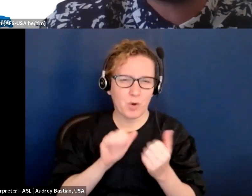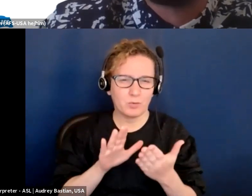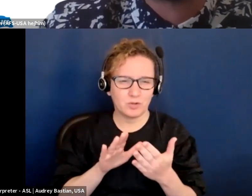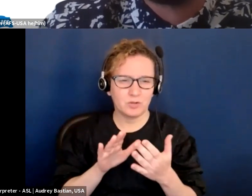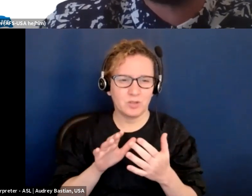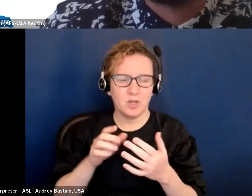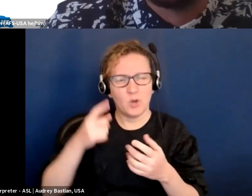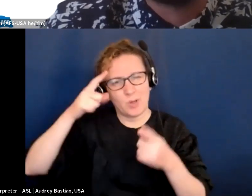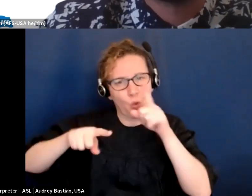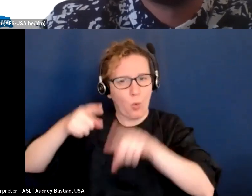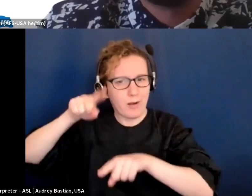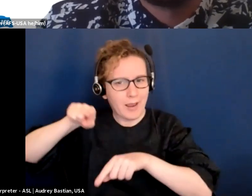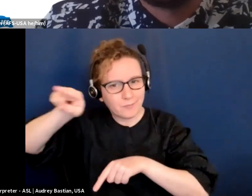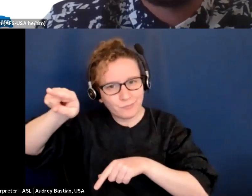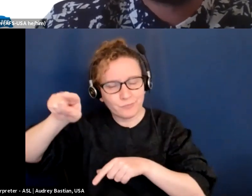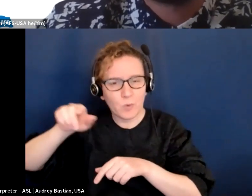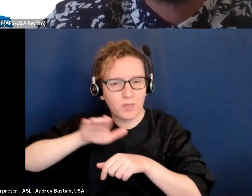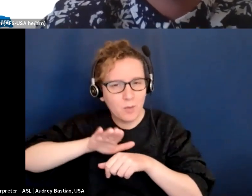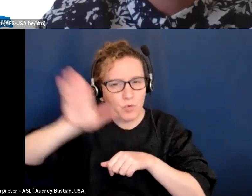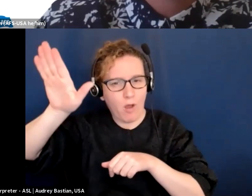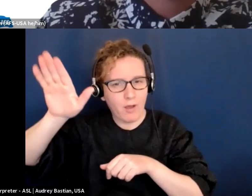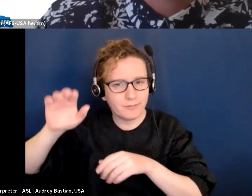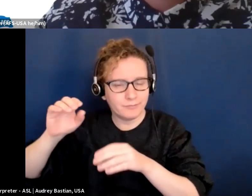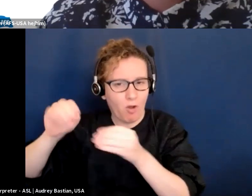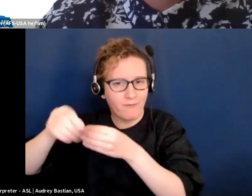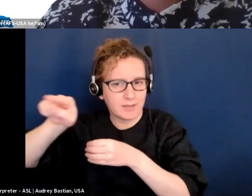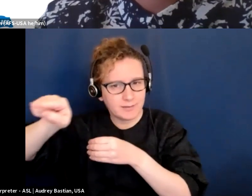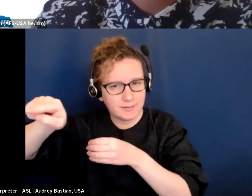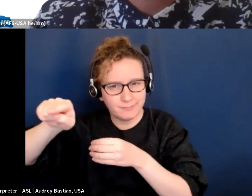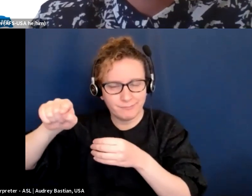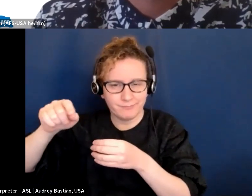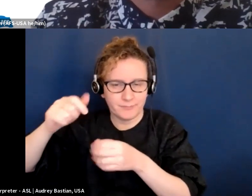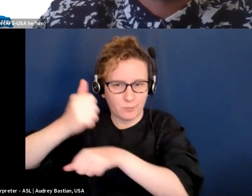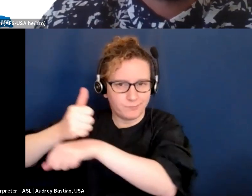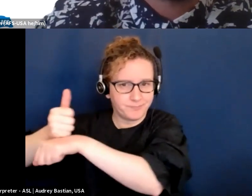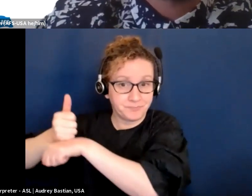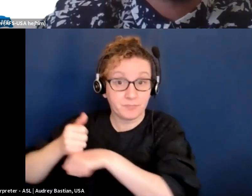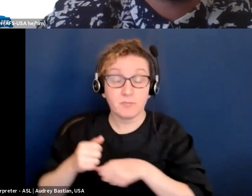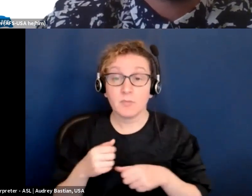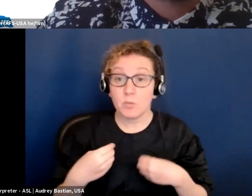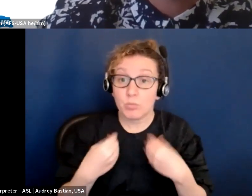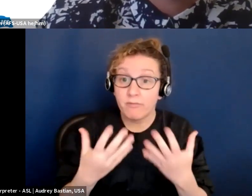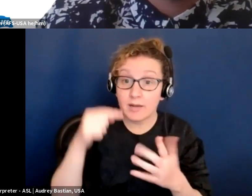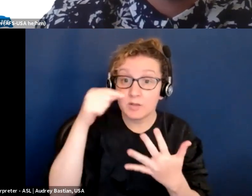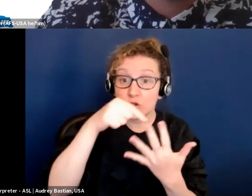with the partner officer abroad. In terms of providing services, one thing